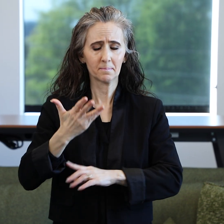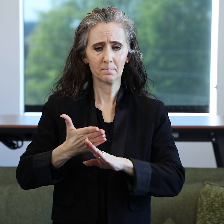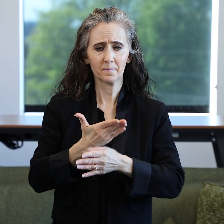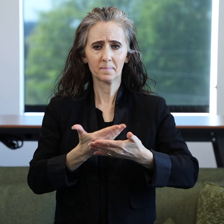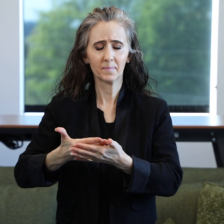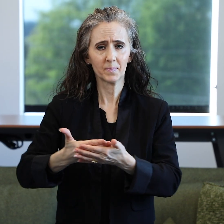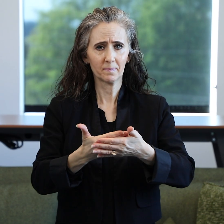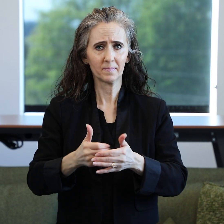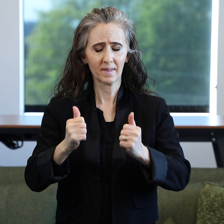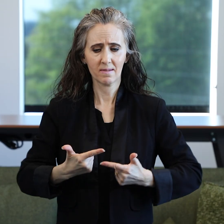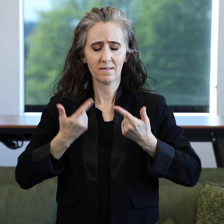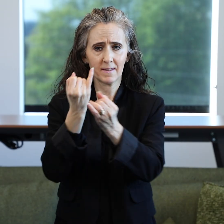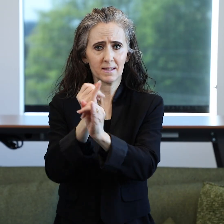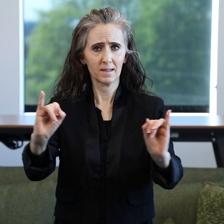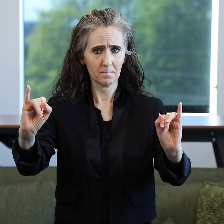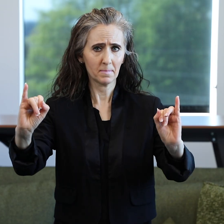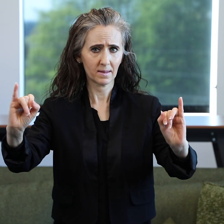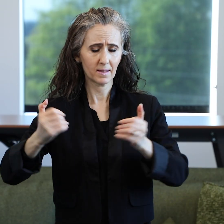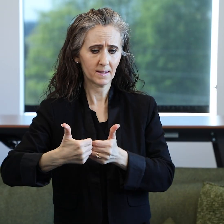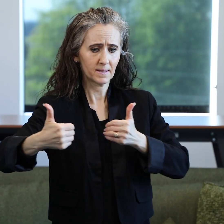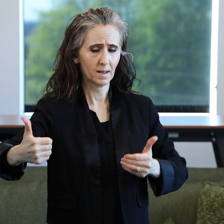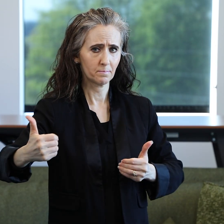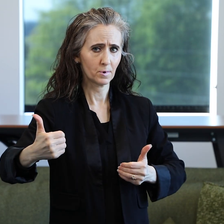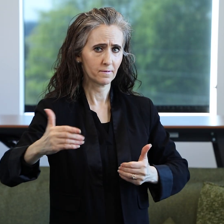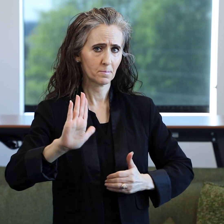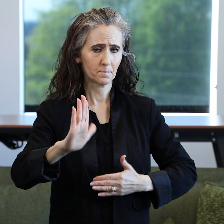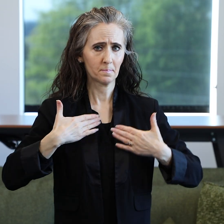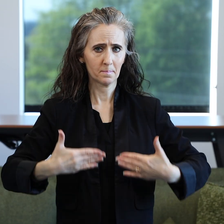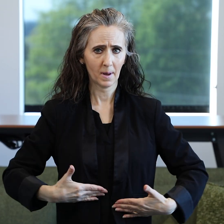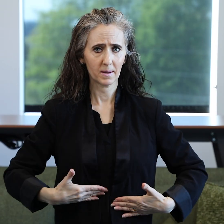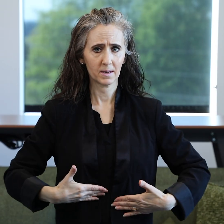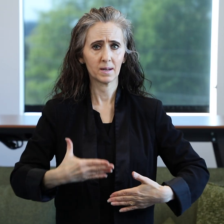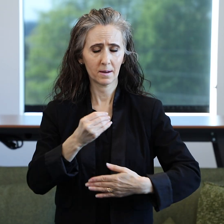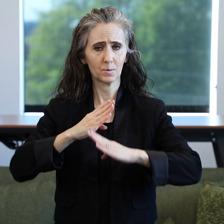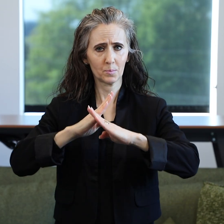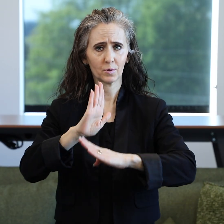before the fetus can live outside your body, or if it is necessary to protect your life or health.